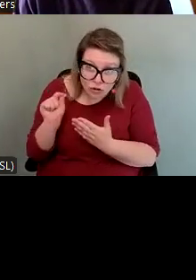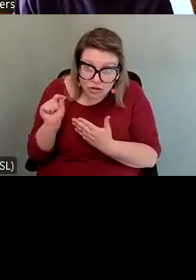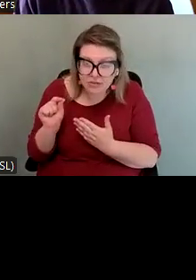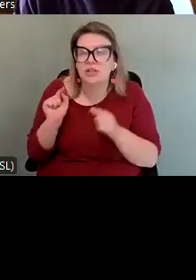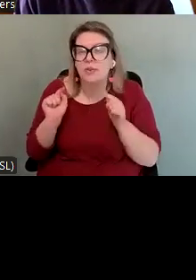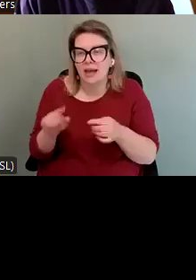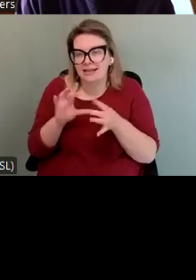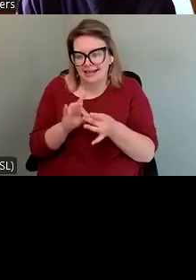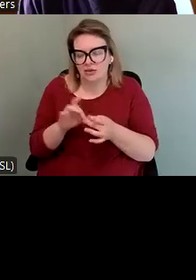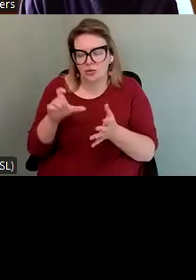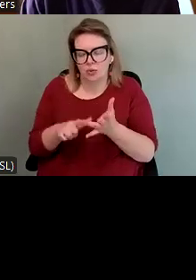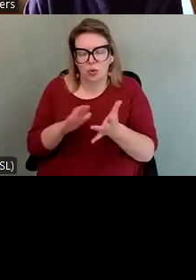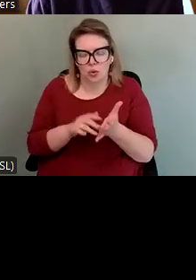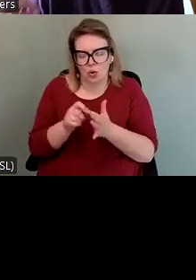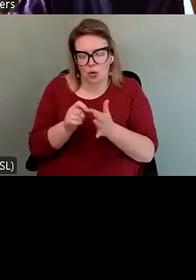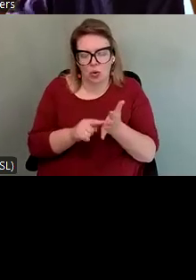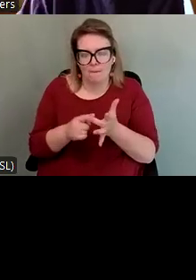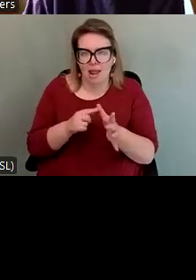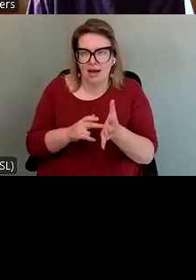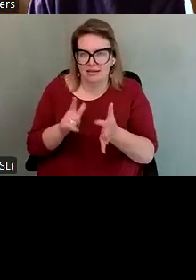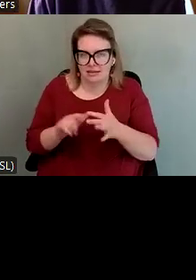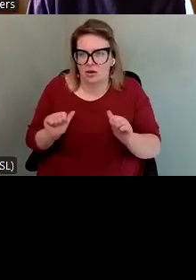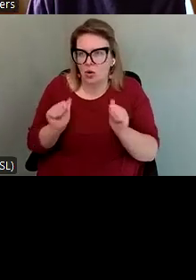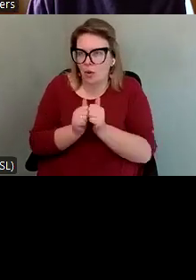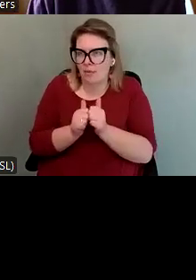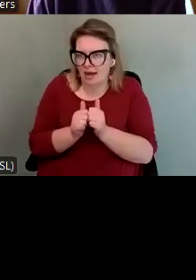We're going to look at that in a second. I've got another question for you.